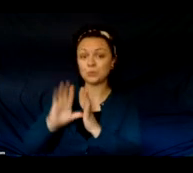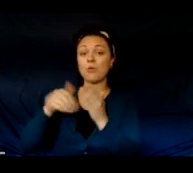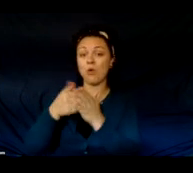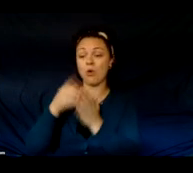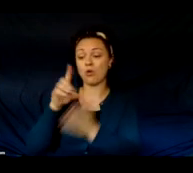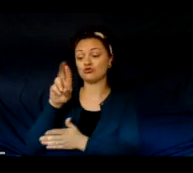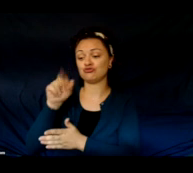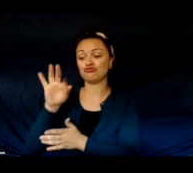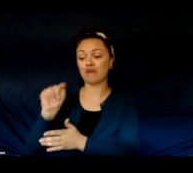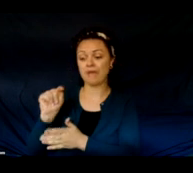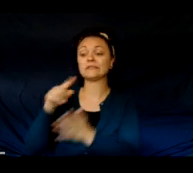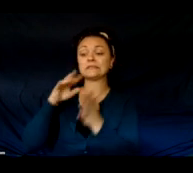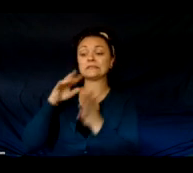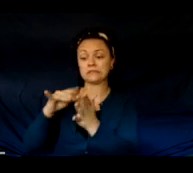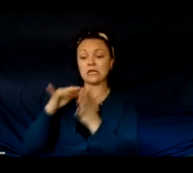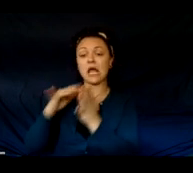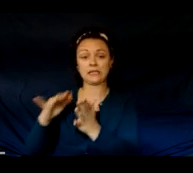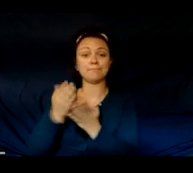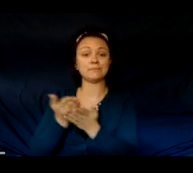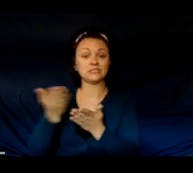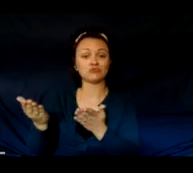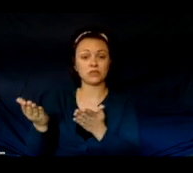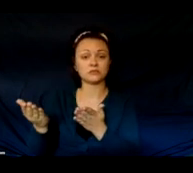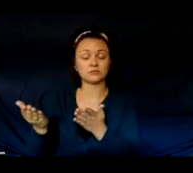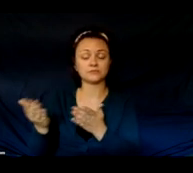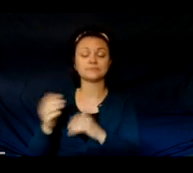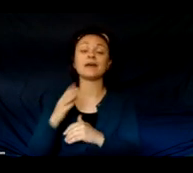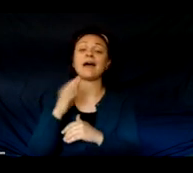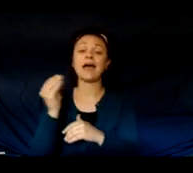Inform study design